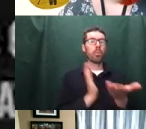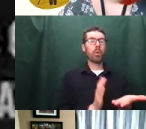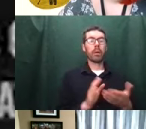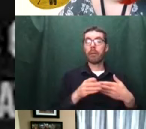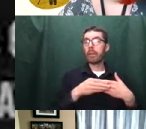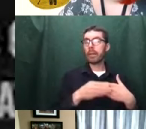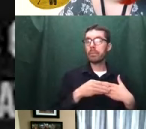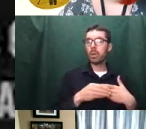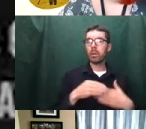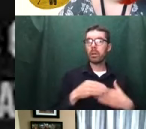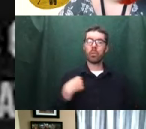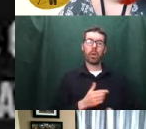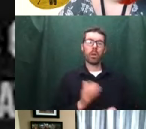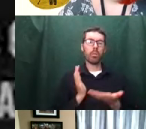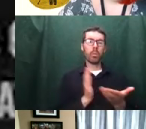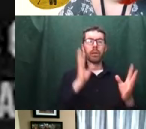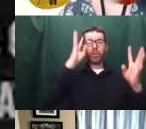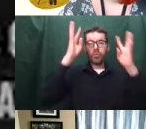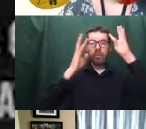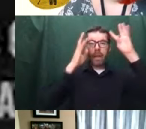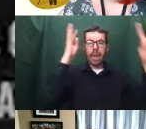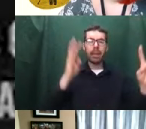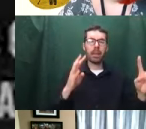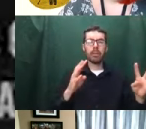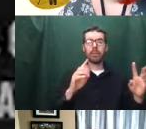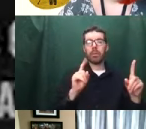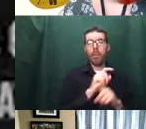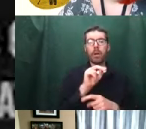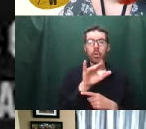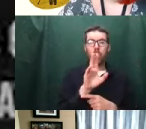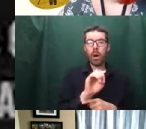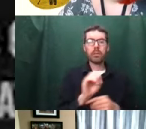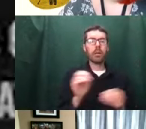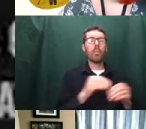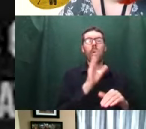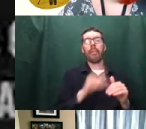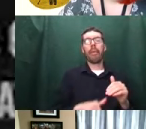creative nuance that go beyond able bodied minute normativity to be in community with